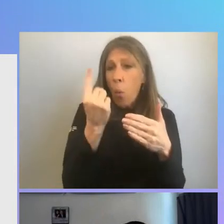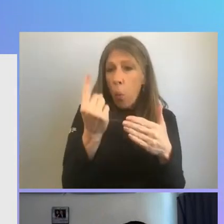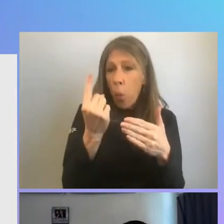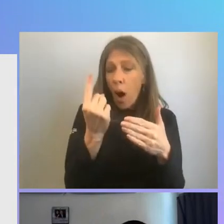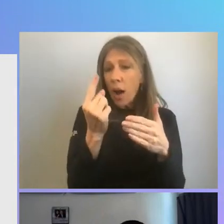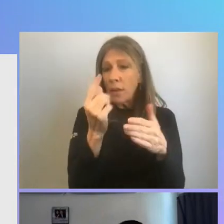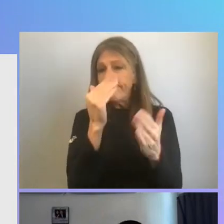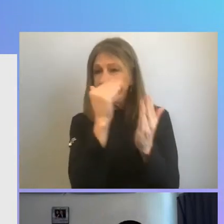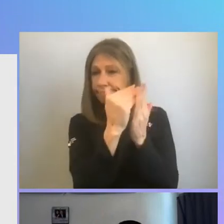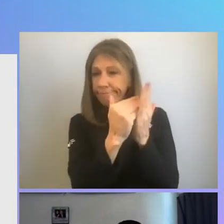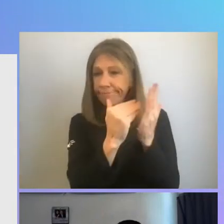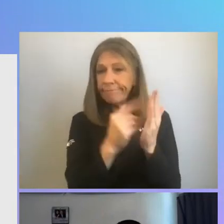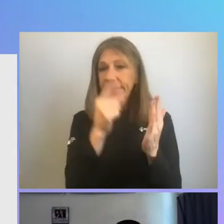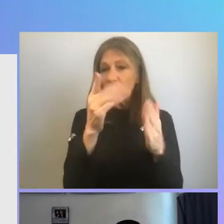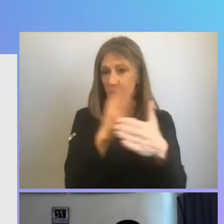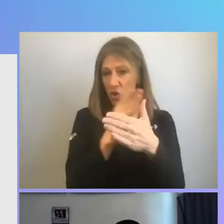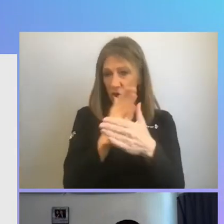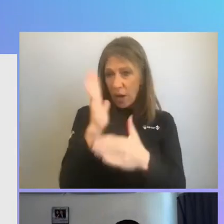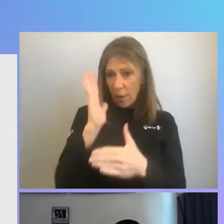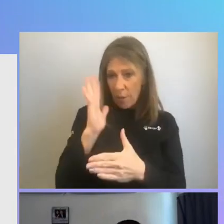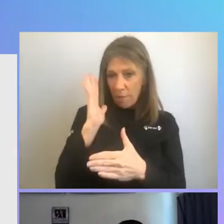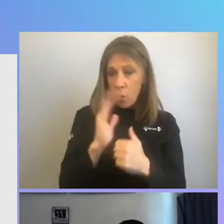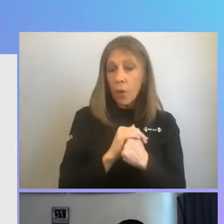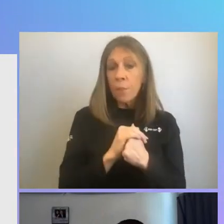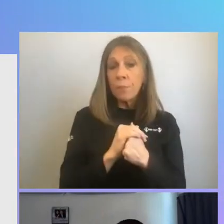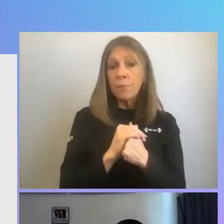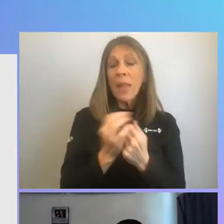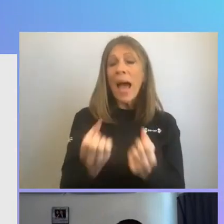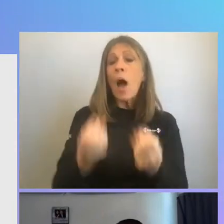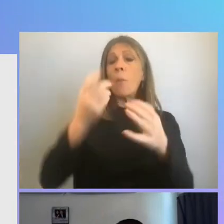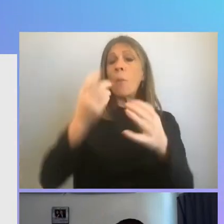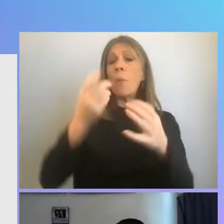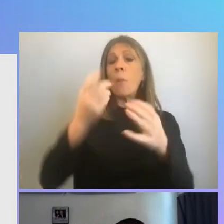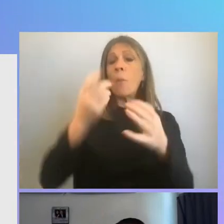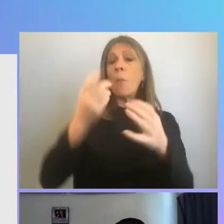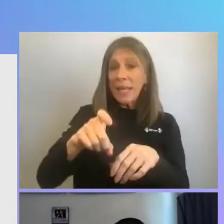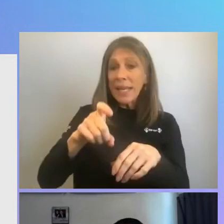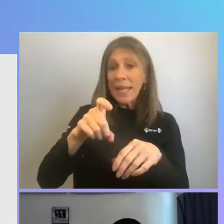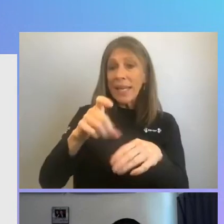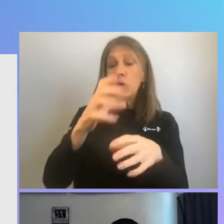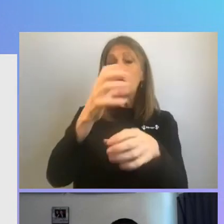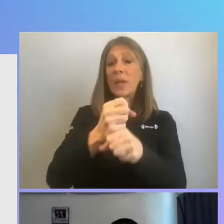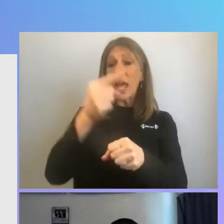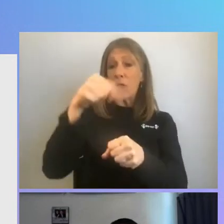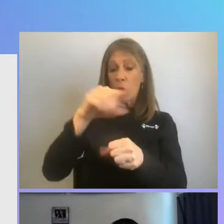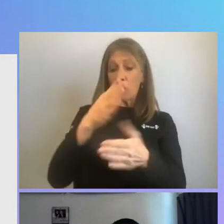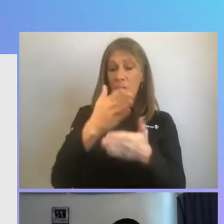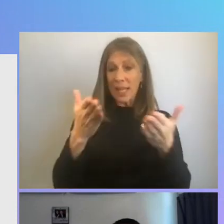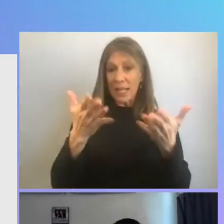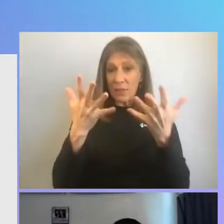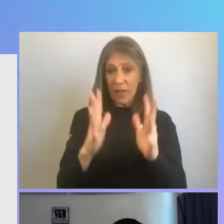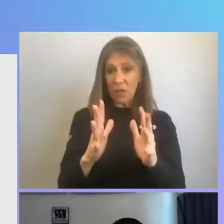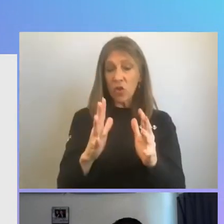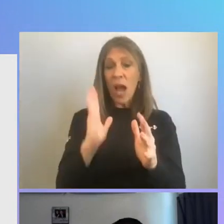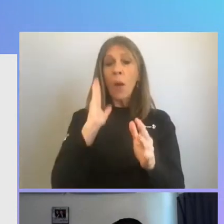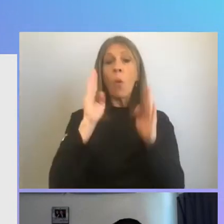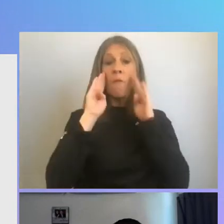earlier. Um how much time it takes to actually get these things done. And I'm going to focus on just the testing and